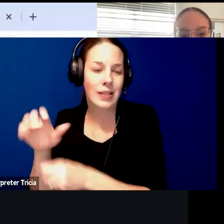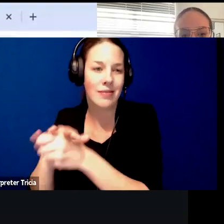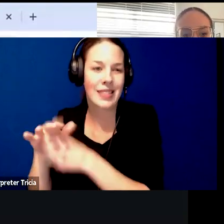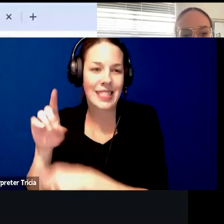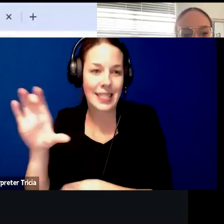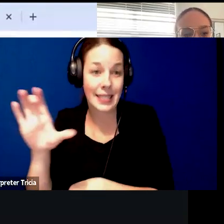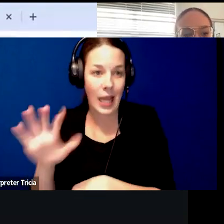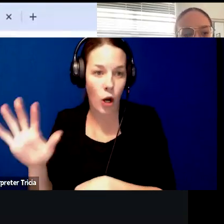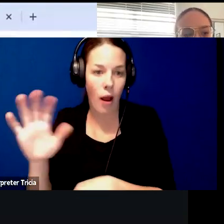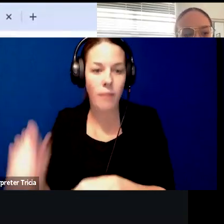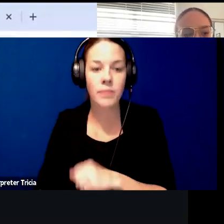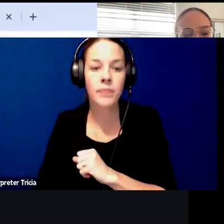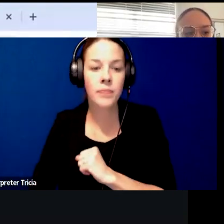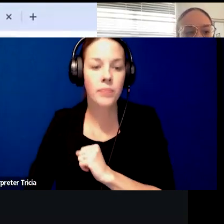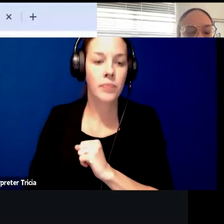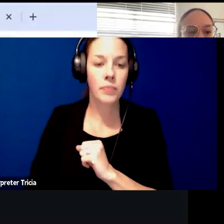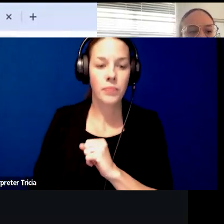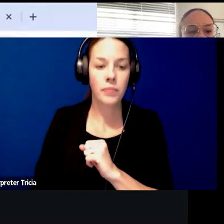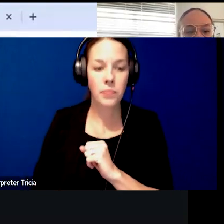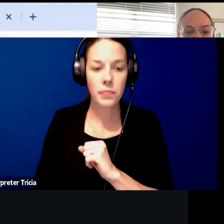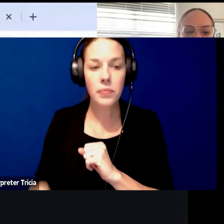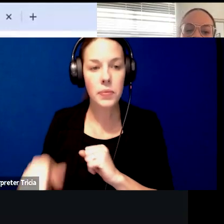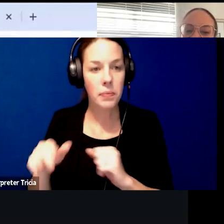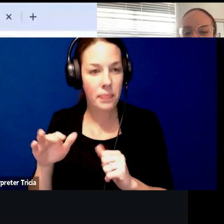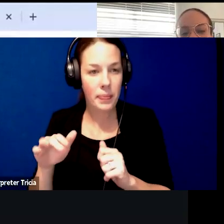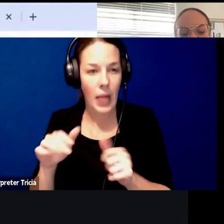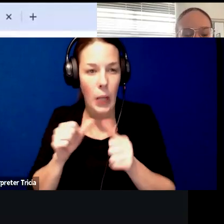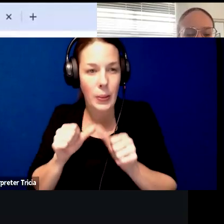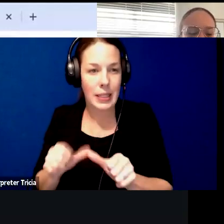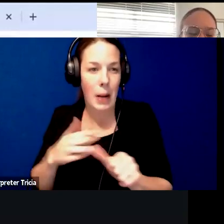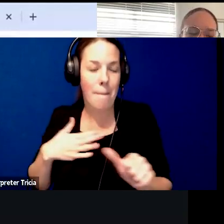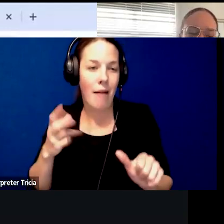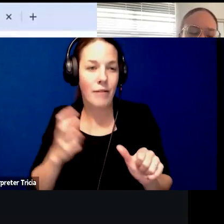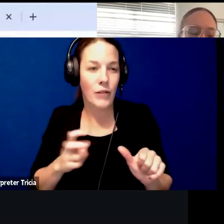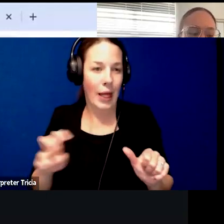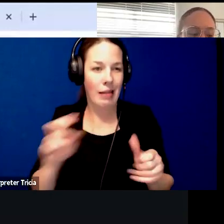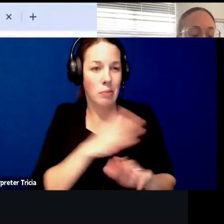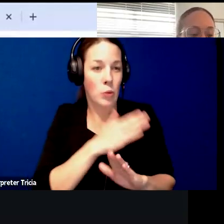And as I was continuing my freelance journey as a musician, I was coming across